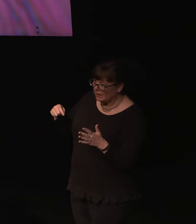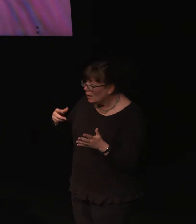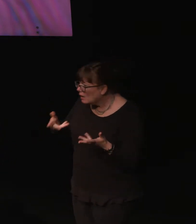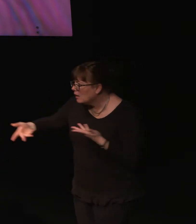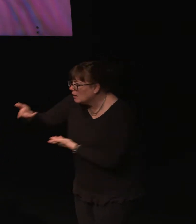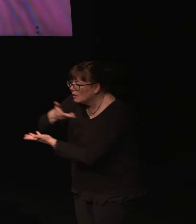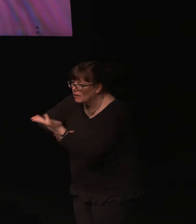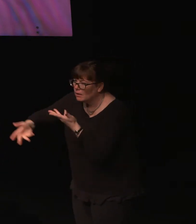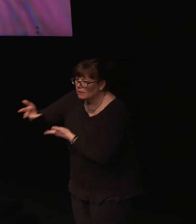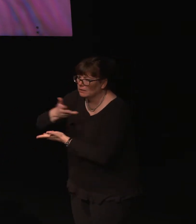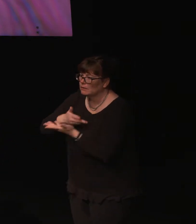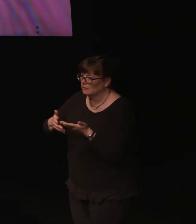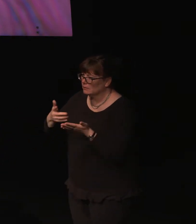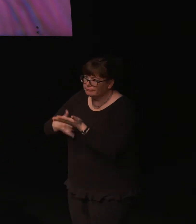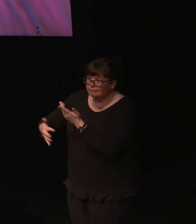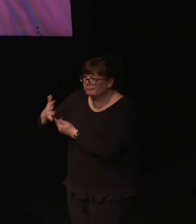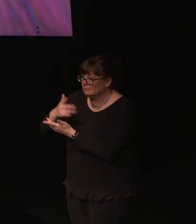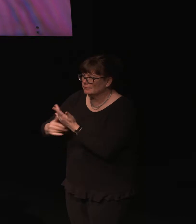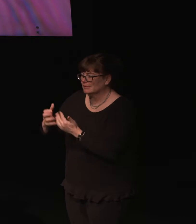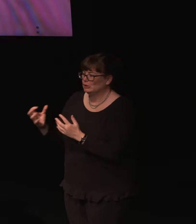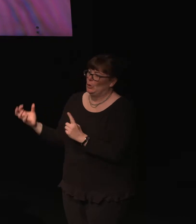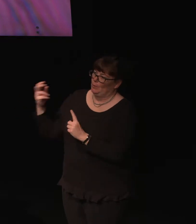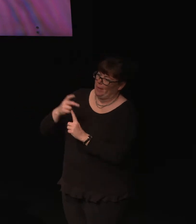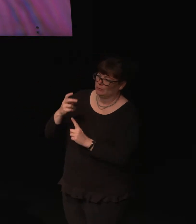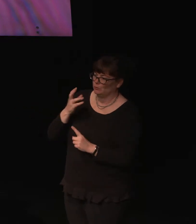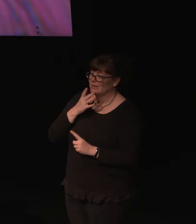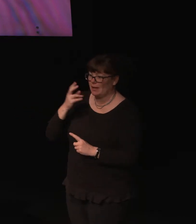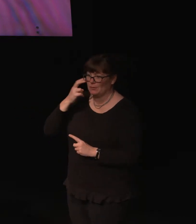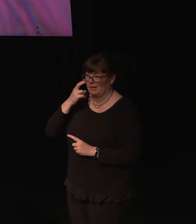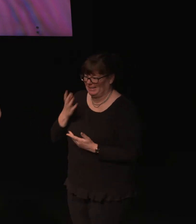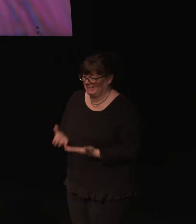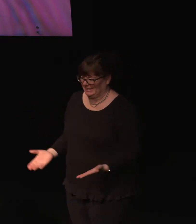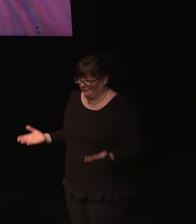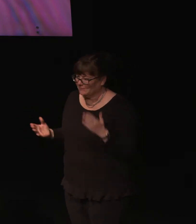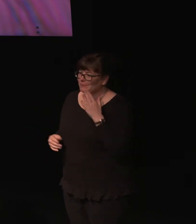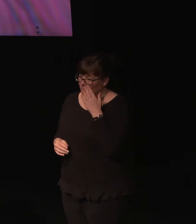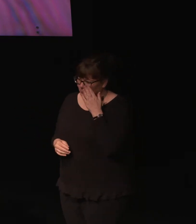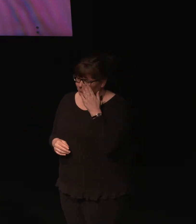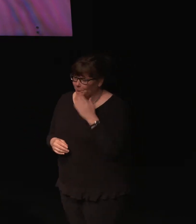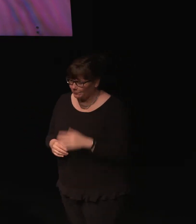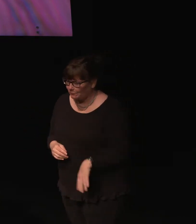So again, back to the color line stuff. We ended up sitting down